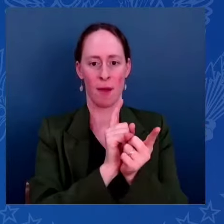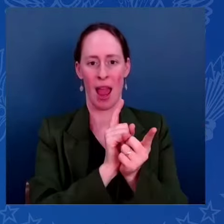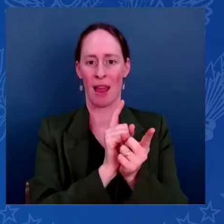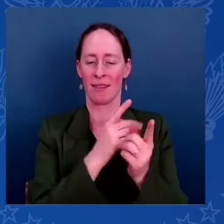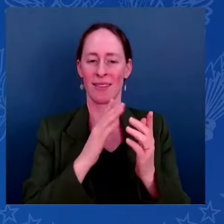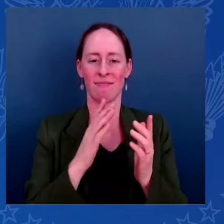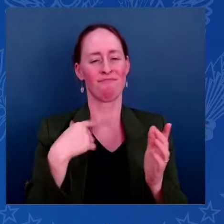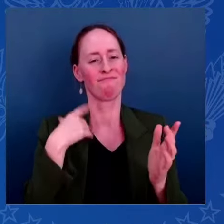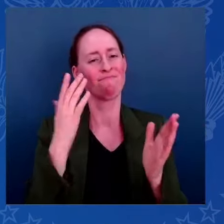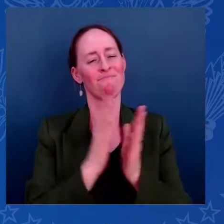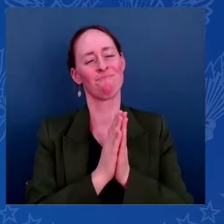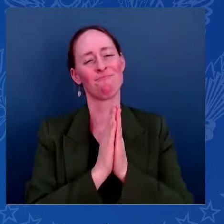Thank you, thank you, thank you.